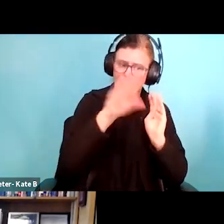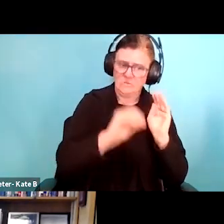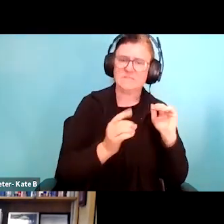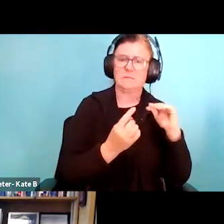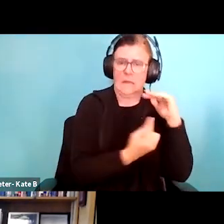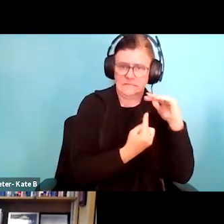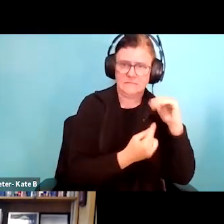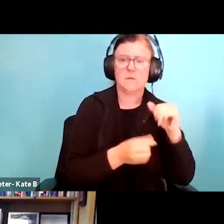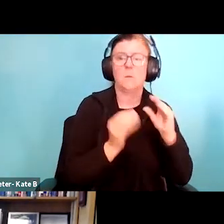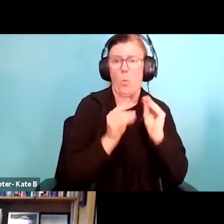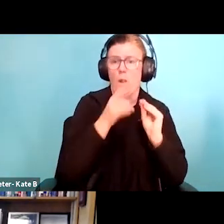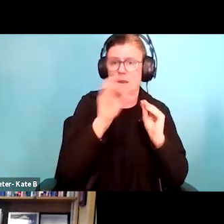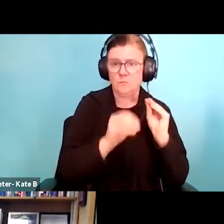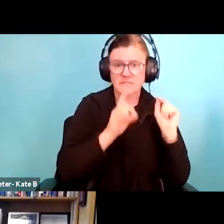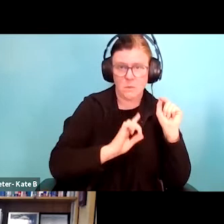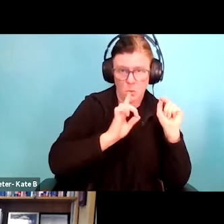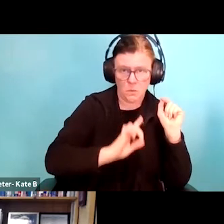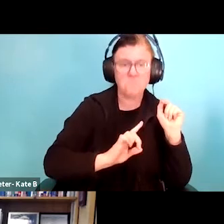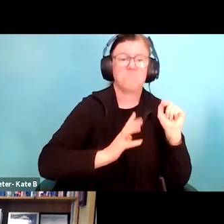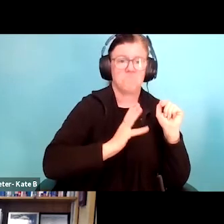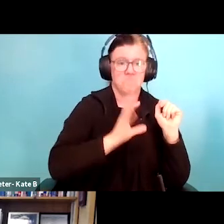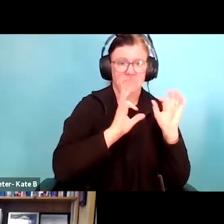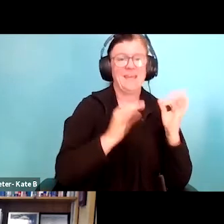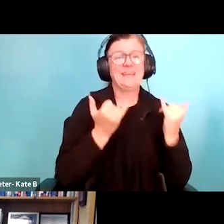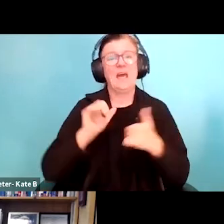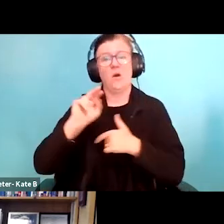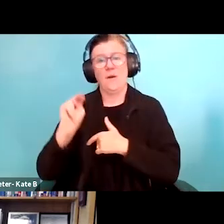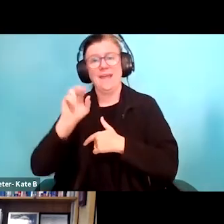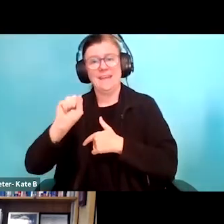We are going to use the National Survey on Health and Disabilities to look at a